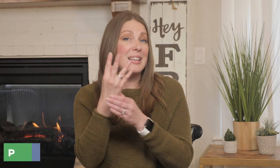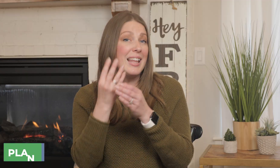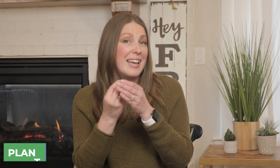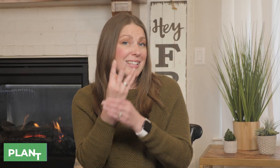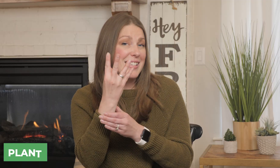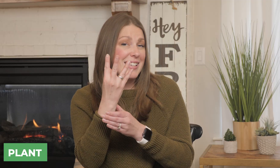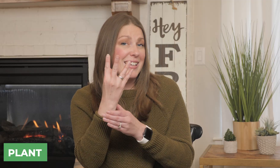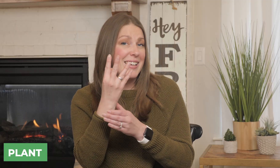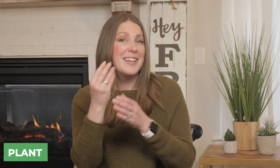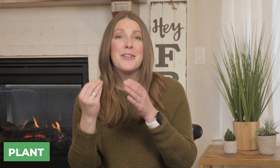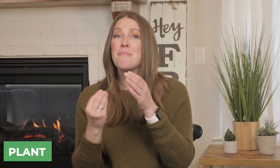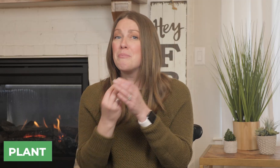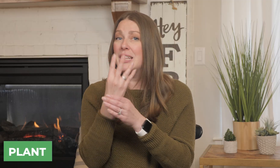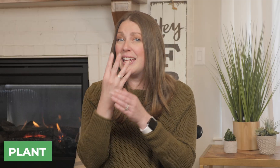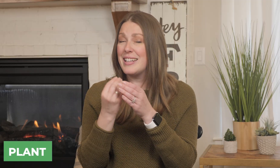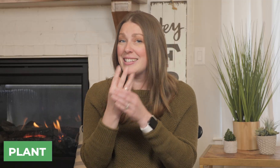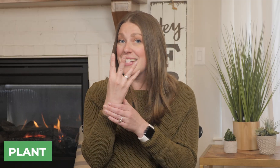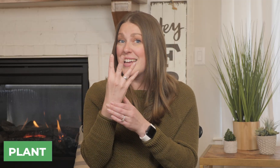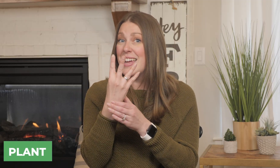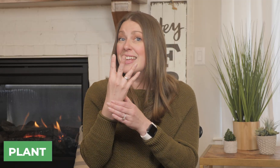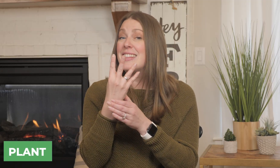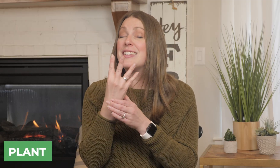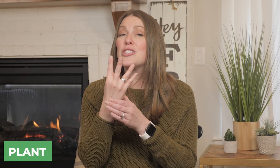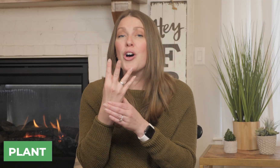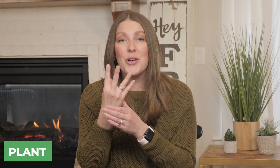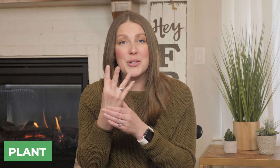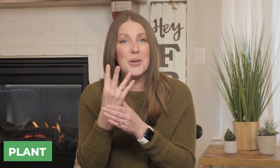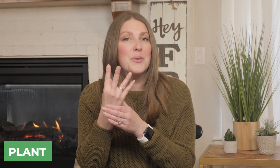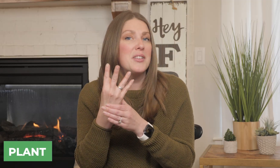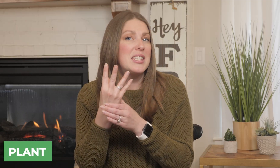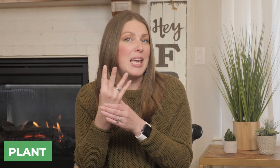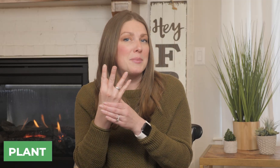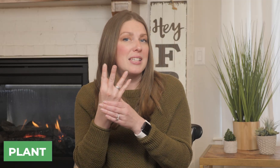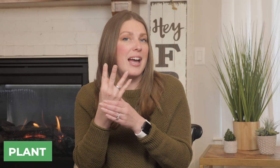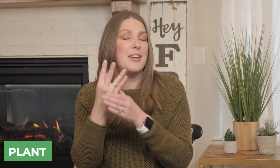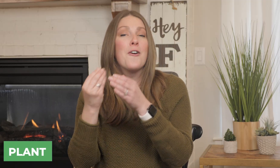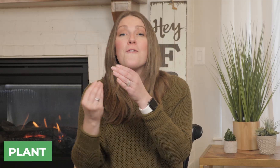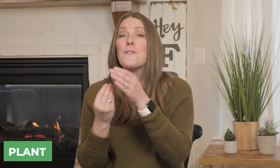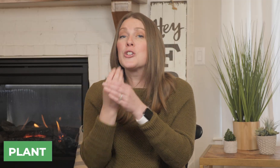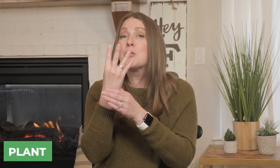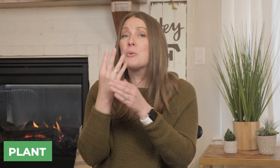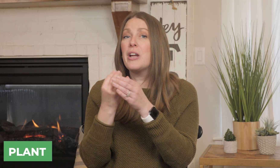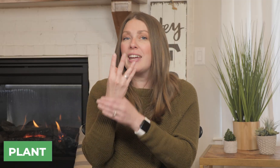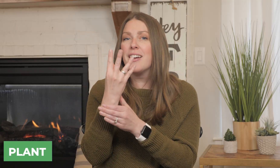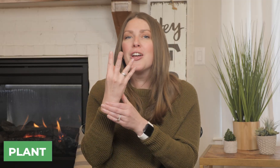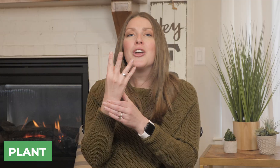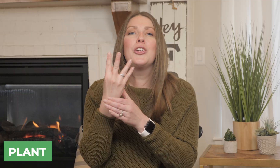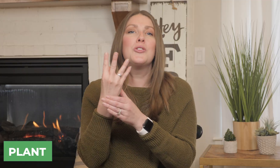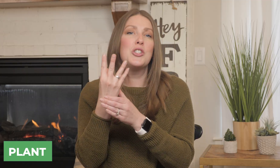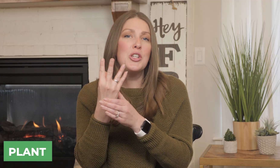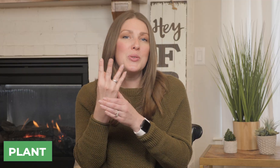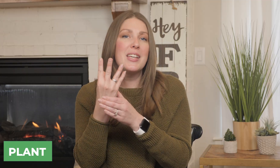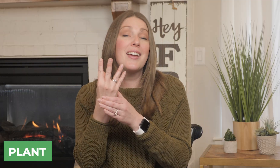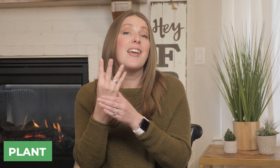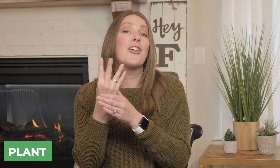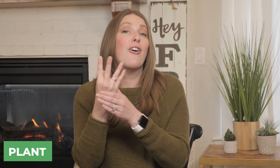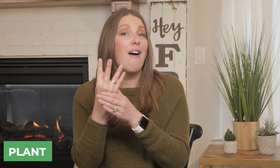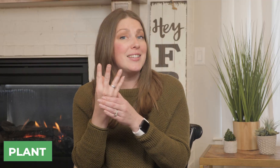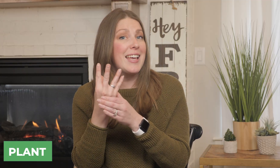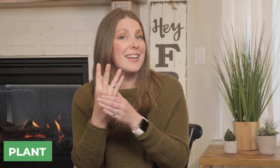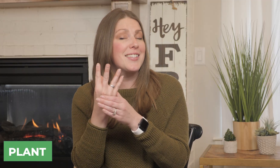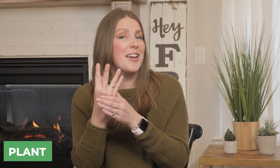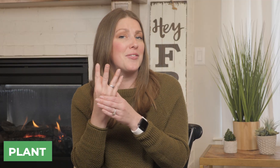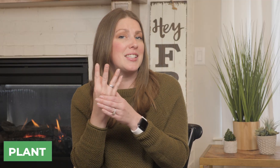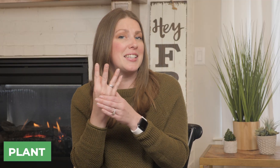Plant, plant this is also the same sign for spring you just use it in the context of the